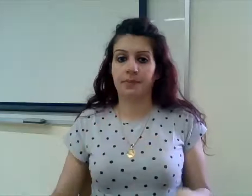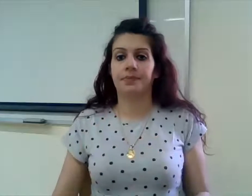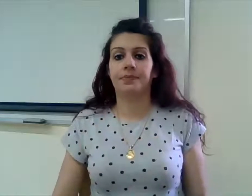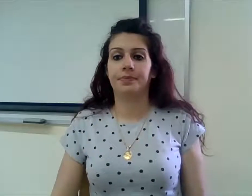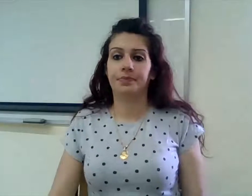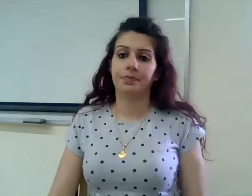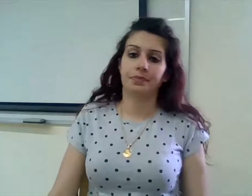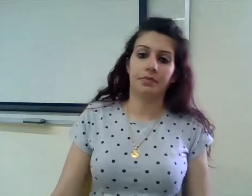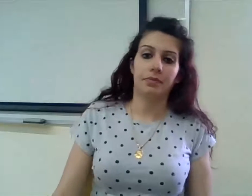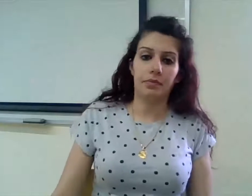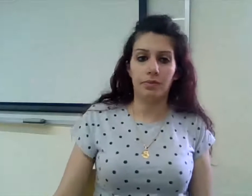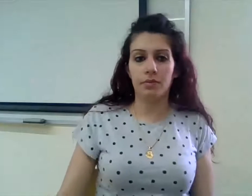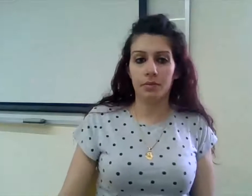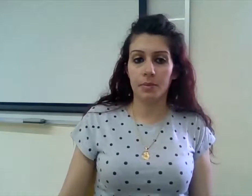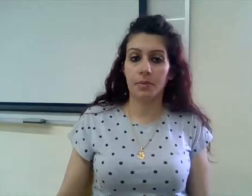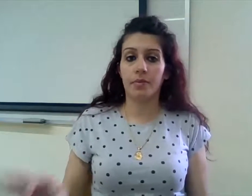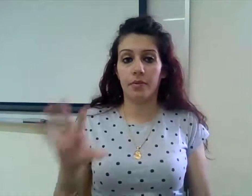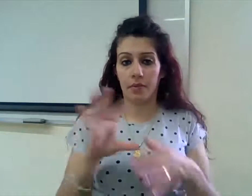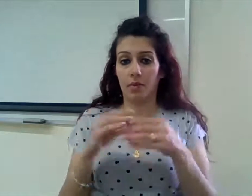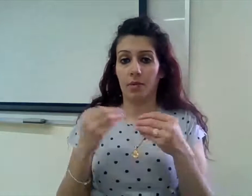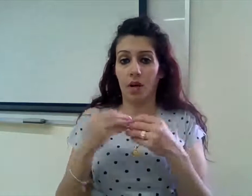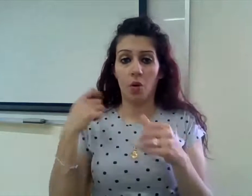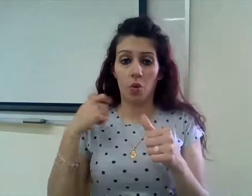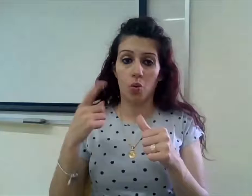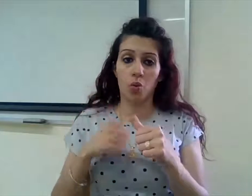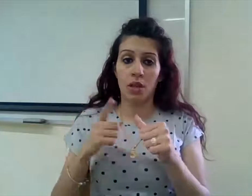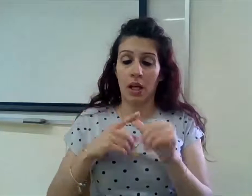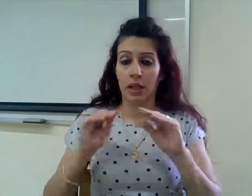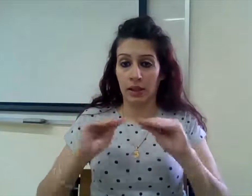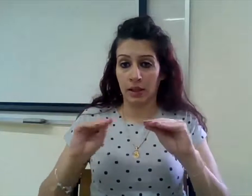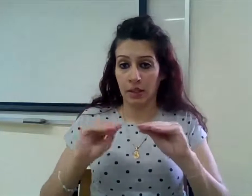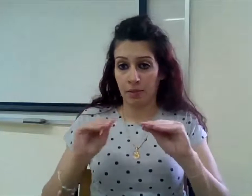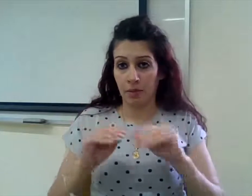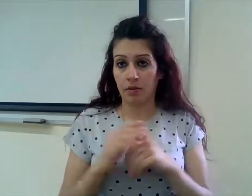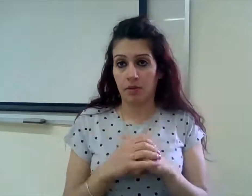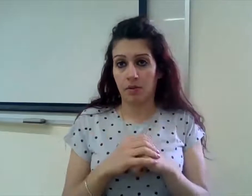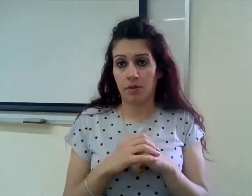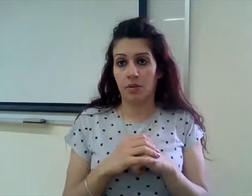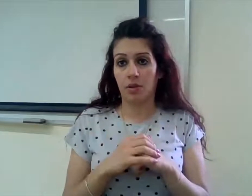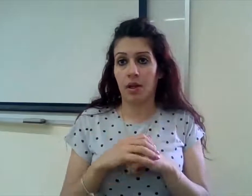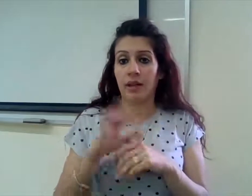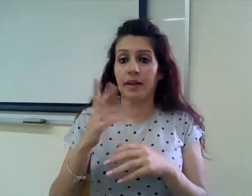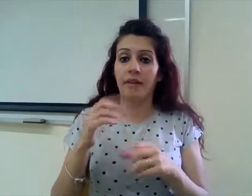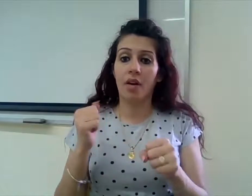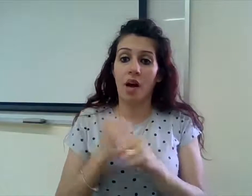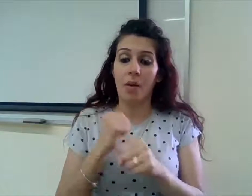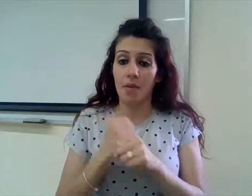one of the comments from our Father saying she stated that Bates and her